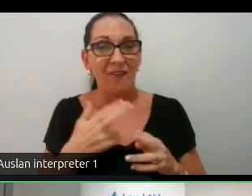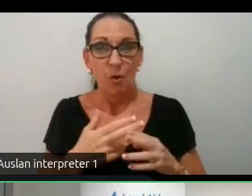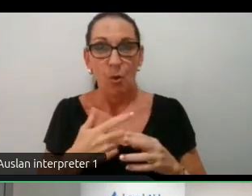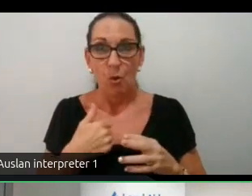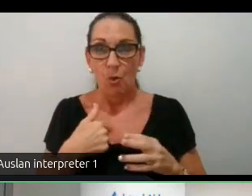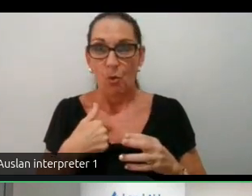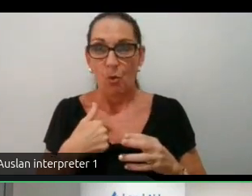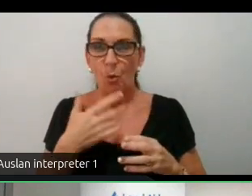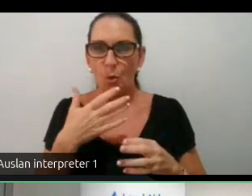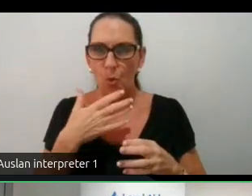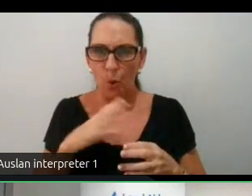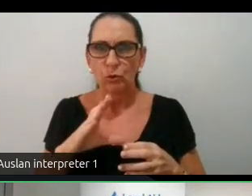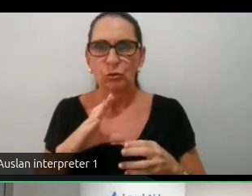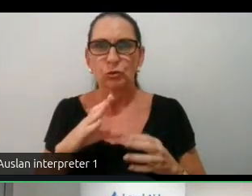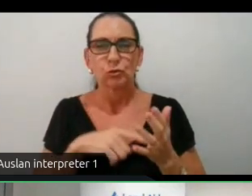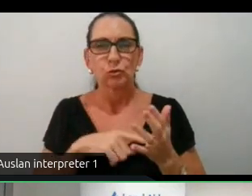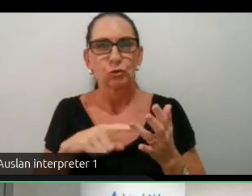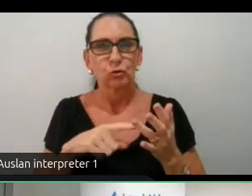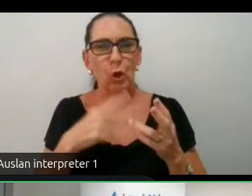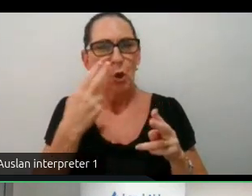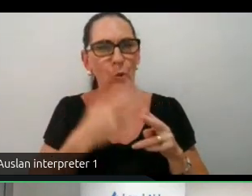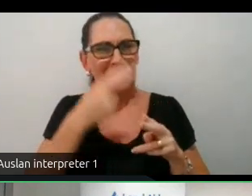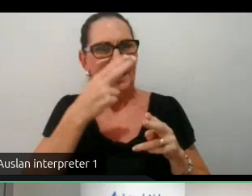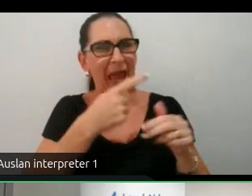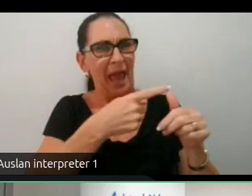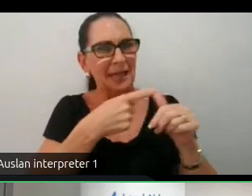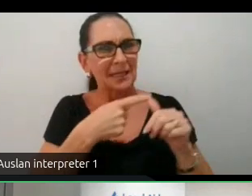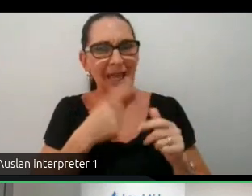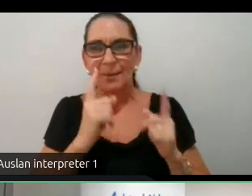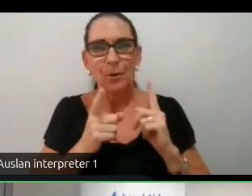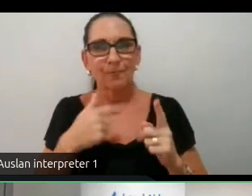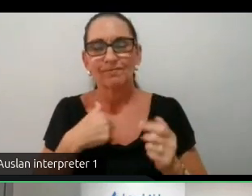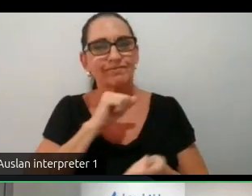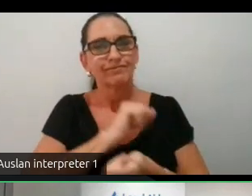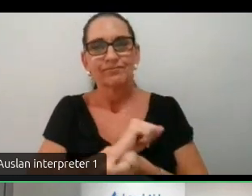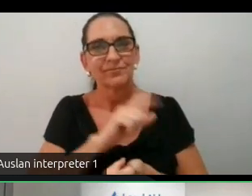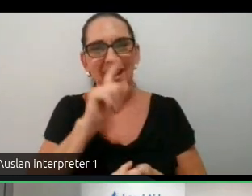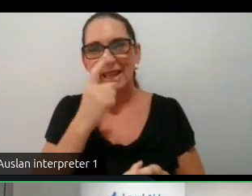enforce your rights very very tight time frames that sometimes we can't do anything about if